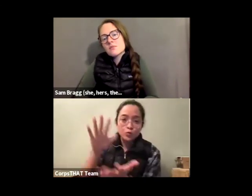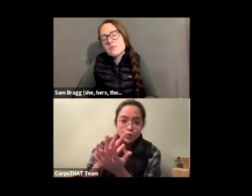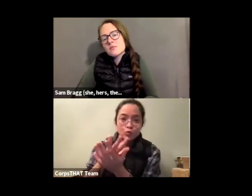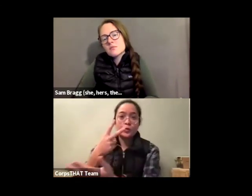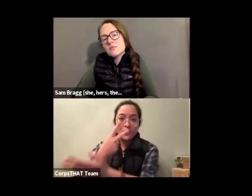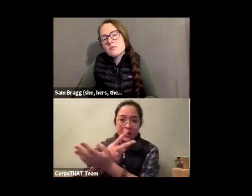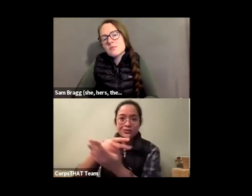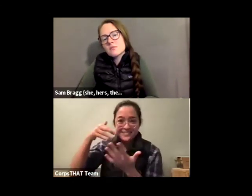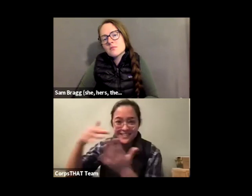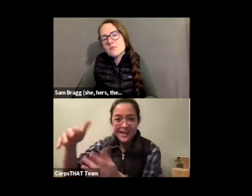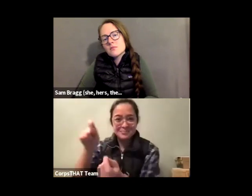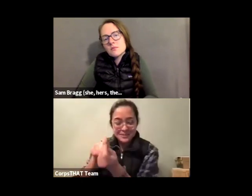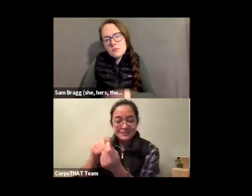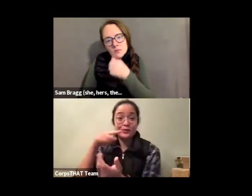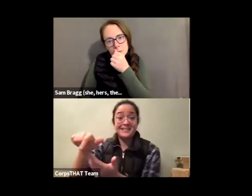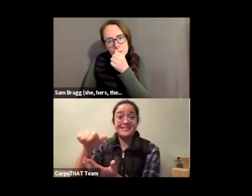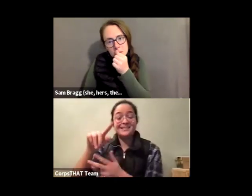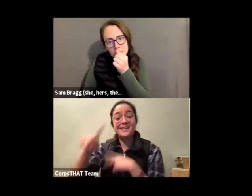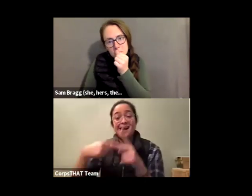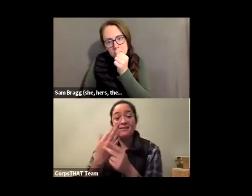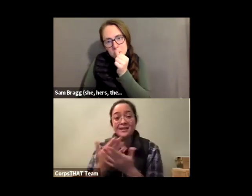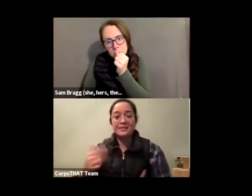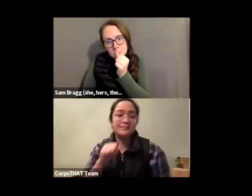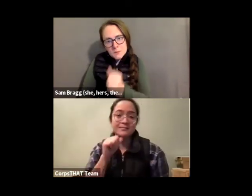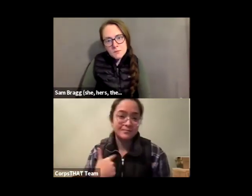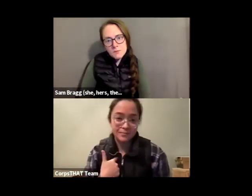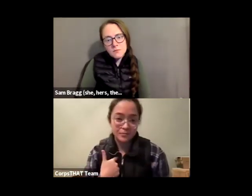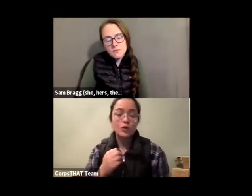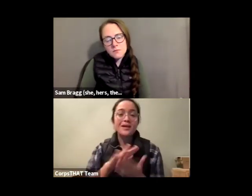i know myself you know i enjoy being in the outdoors i have a lot of experience there but